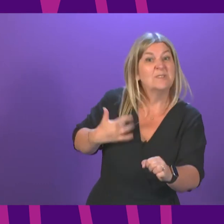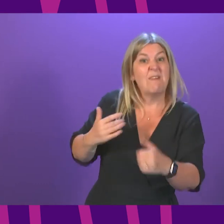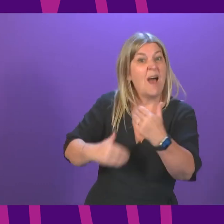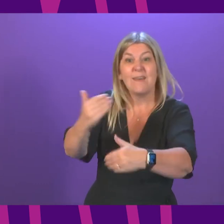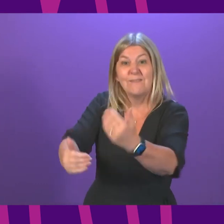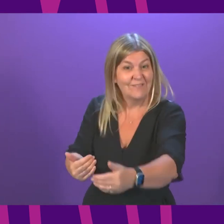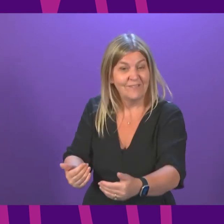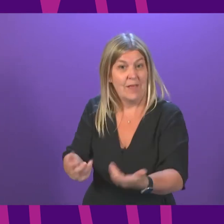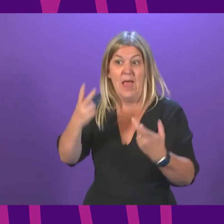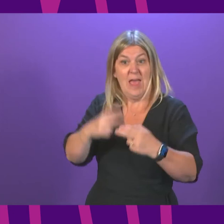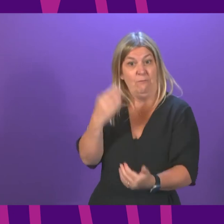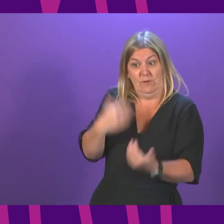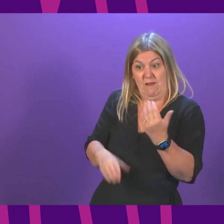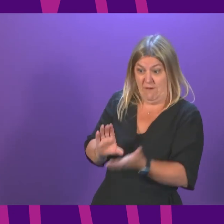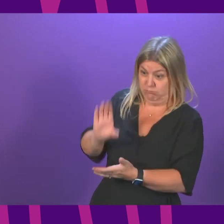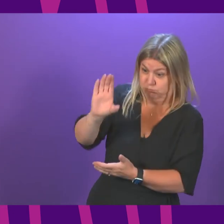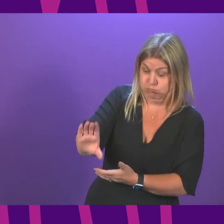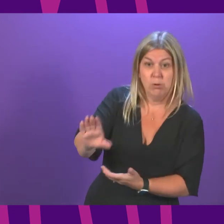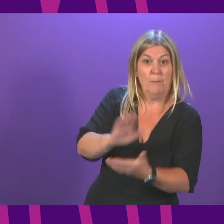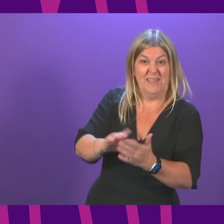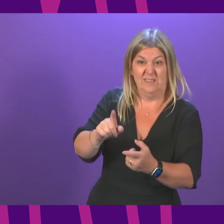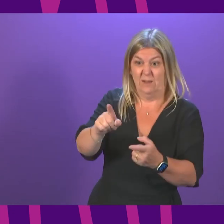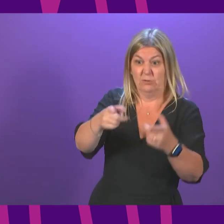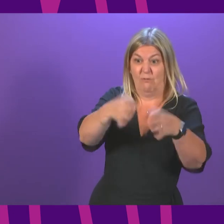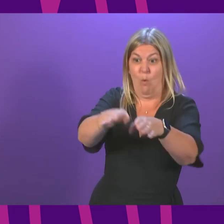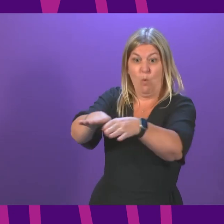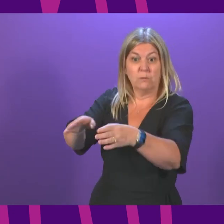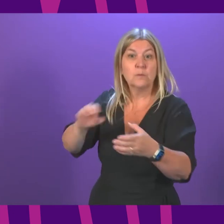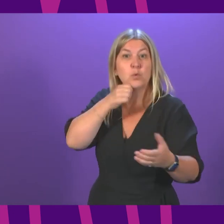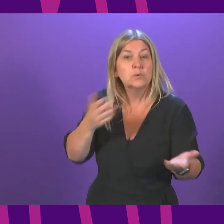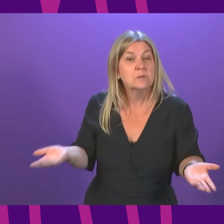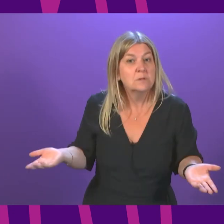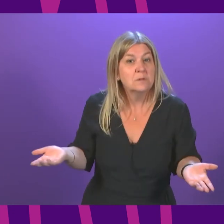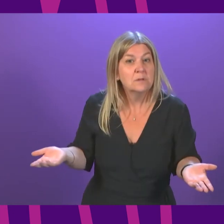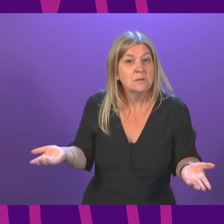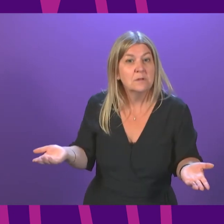that are able to be used today. Those are issues that Parliament can come back to and